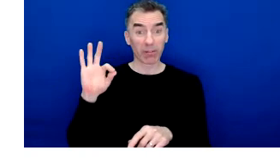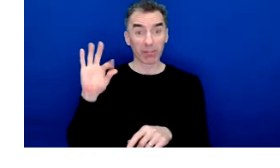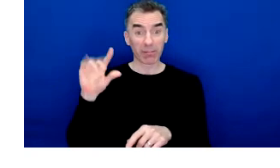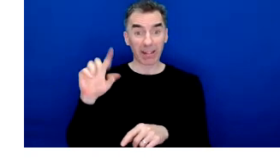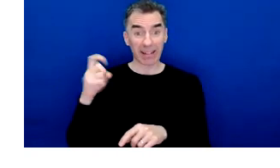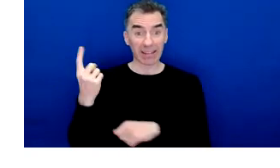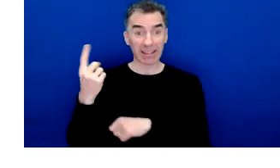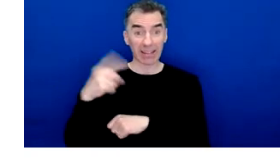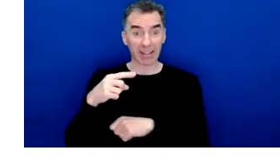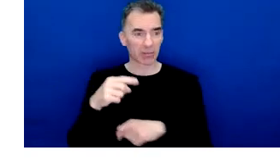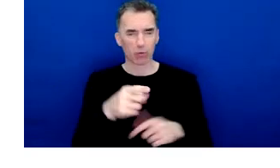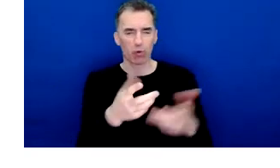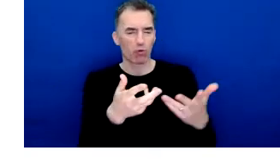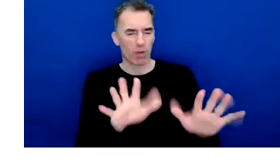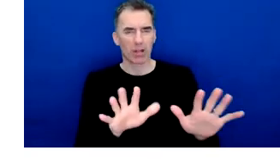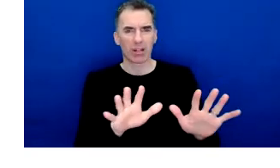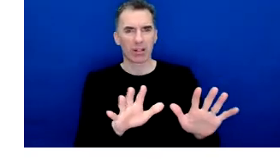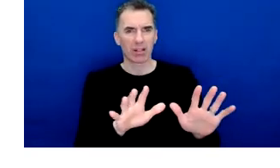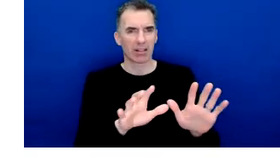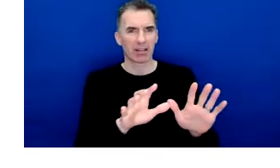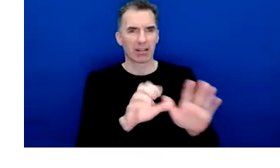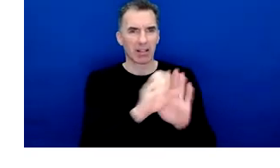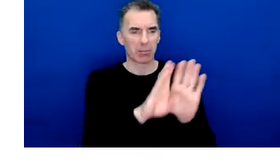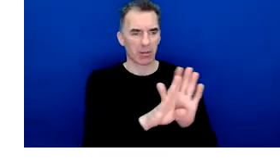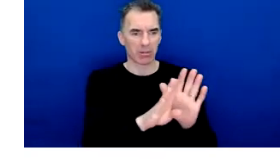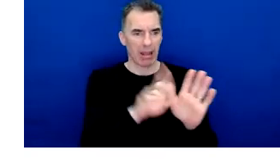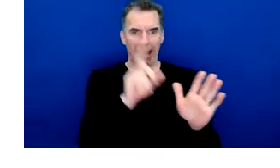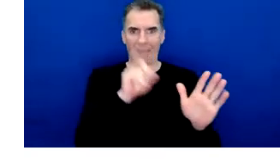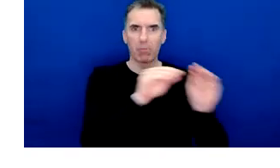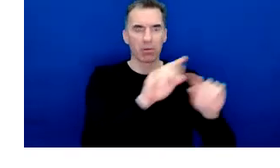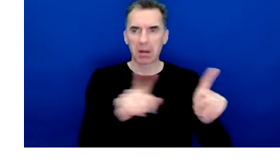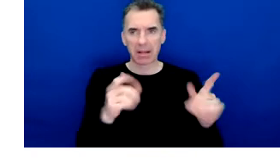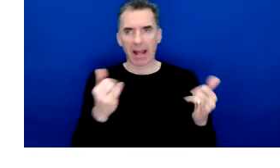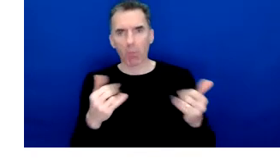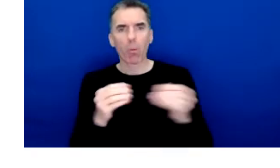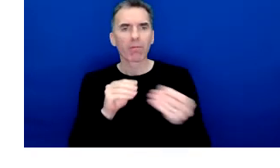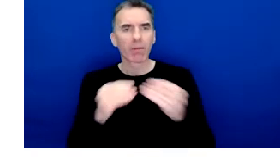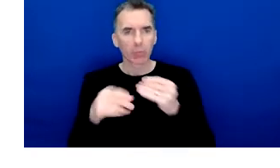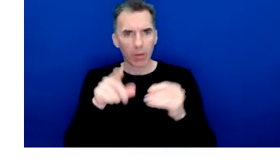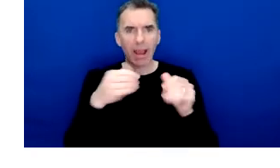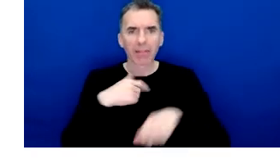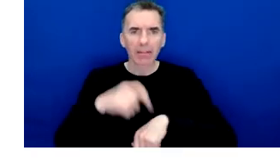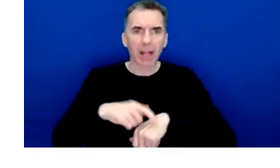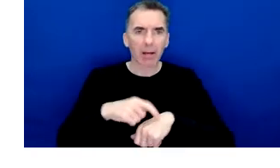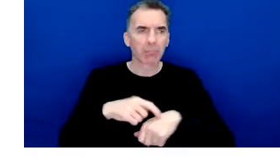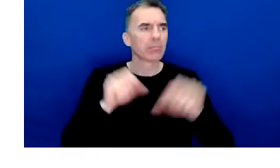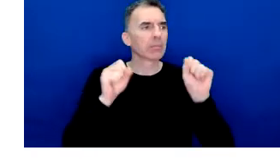that you can incorporate, there's still some time to have that reviewed by a peer, make any of the necessary changes enough.